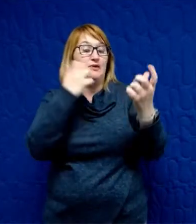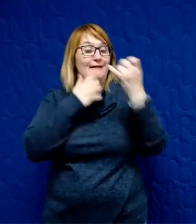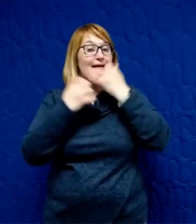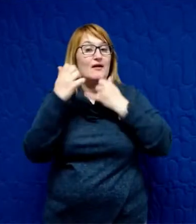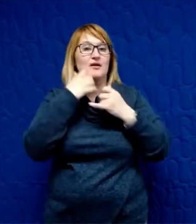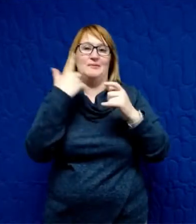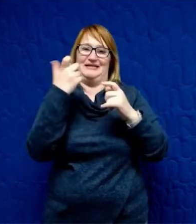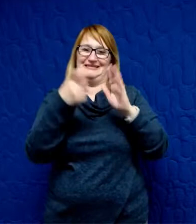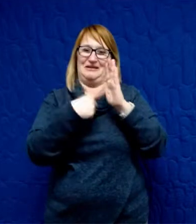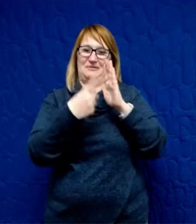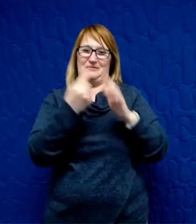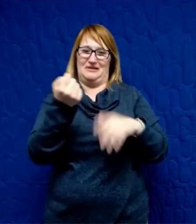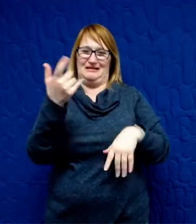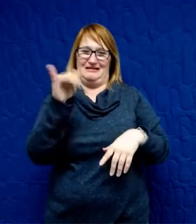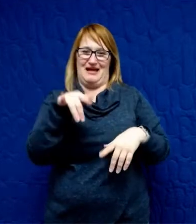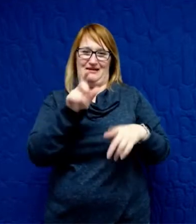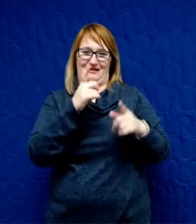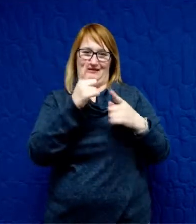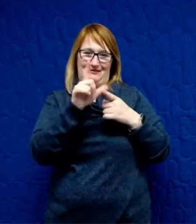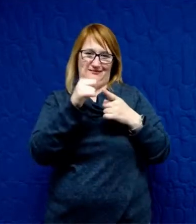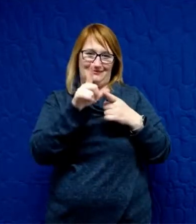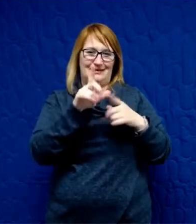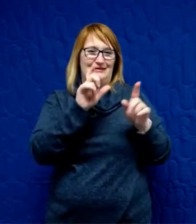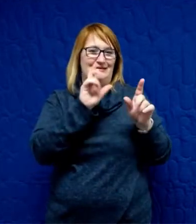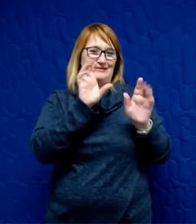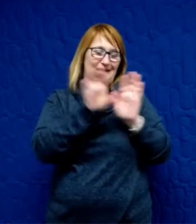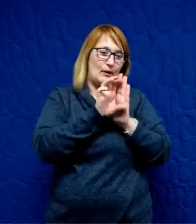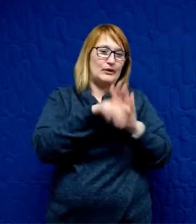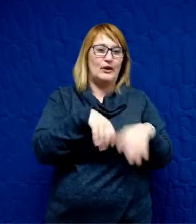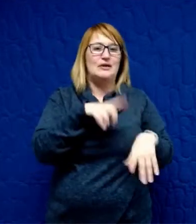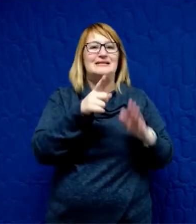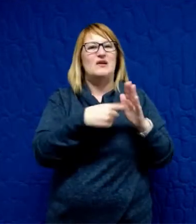you delete the character it for some reason is still giving you an error then